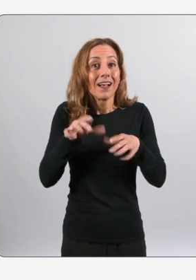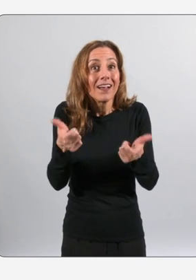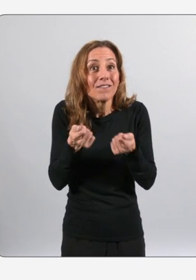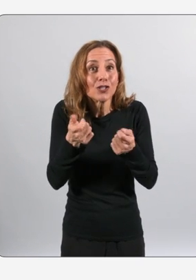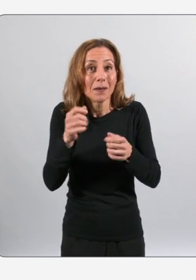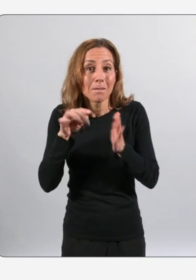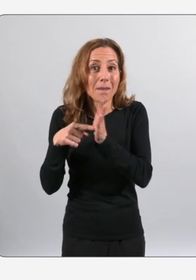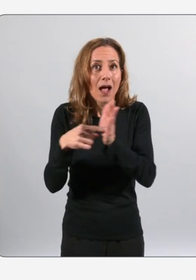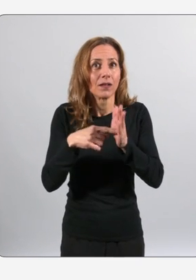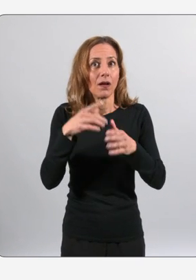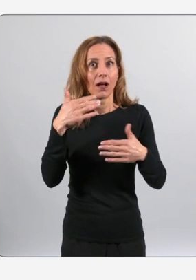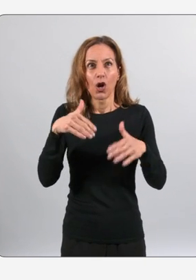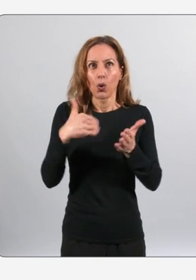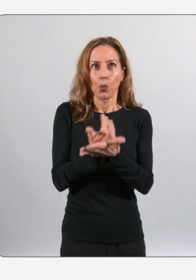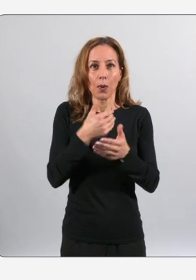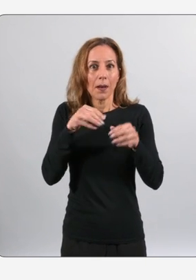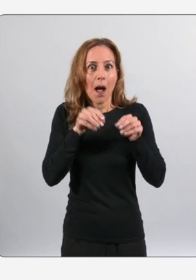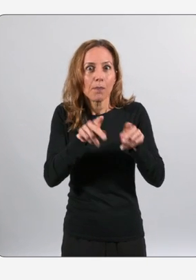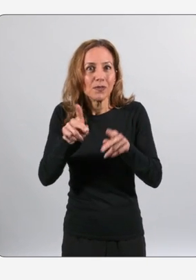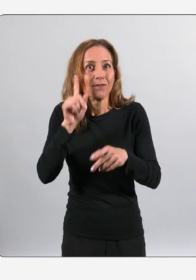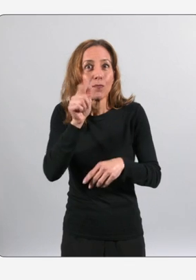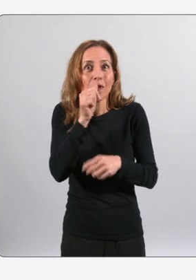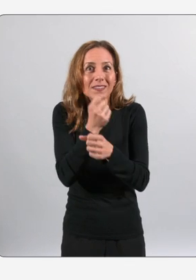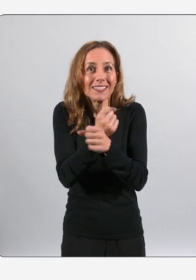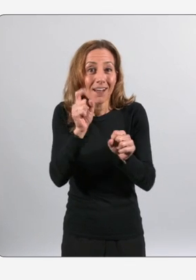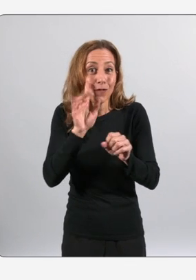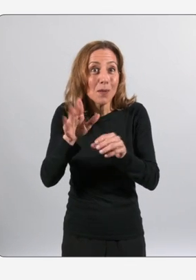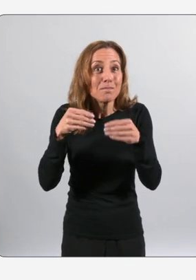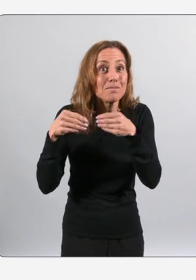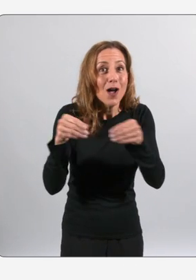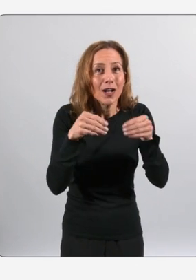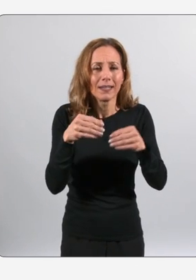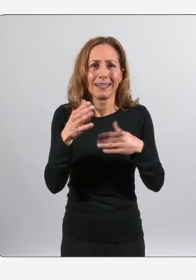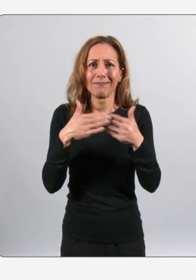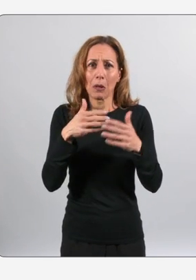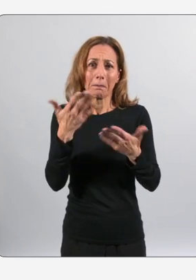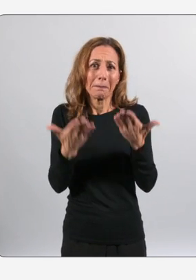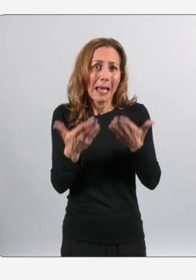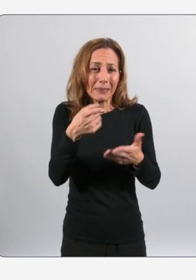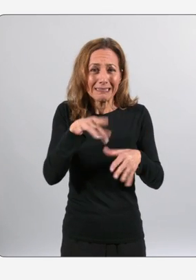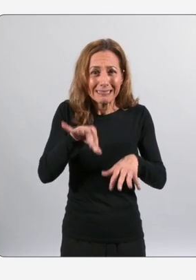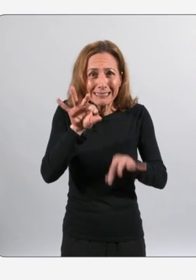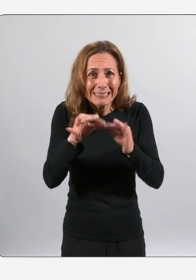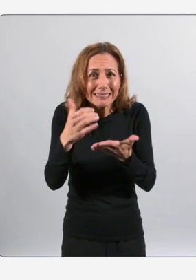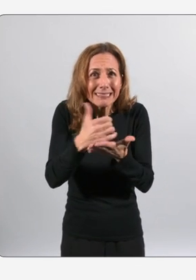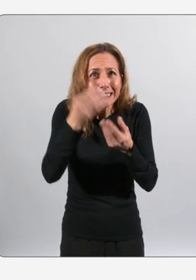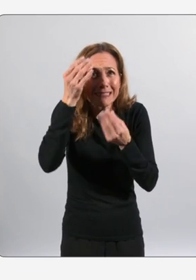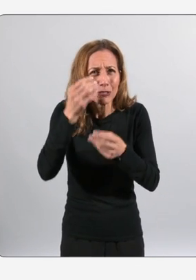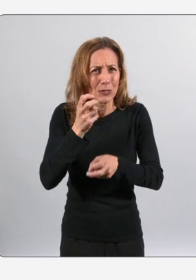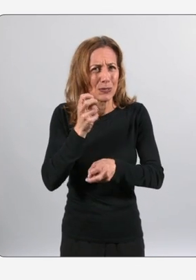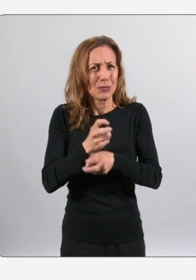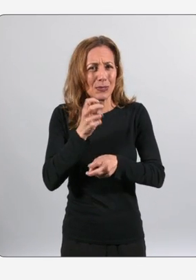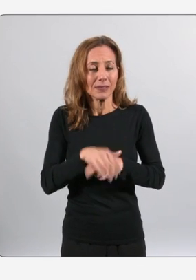your marketing, even as it feels like insights are tougher to come by. The good news is that